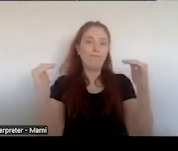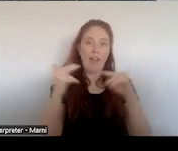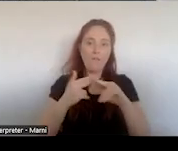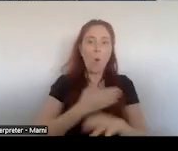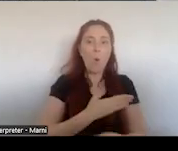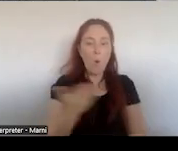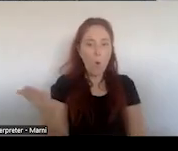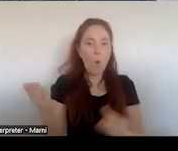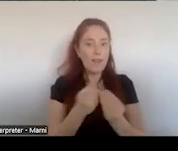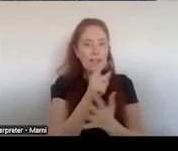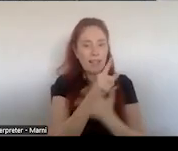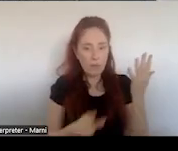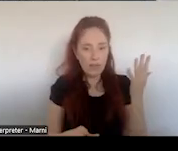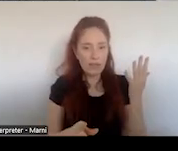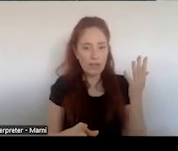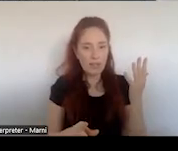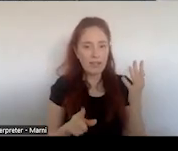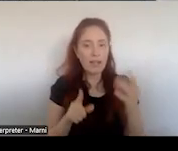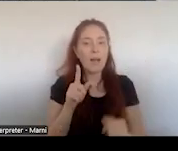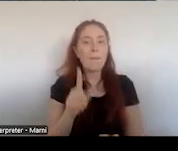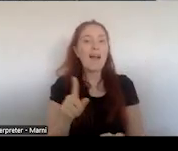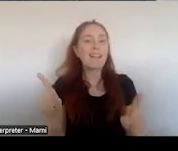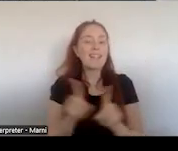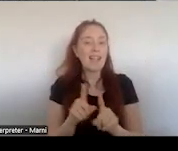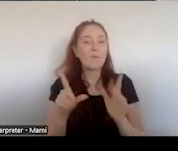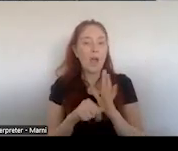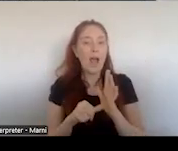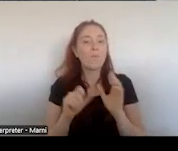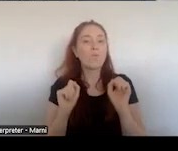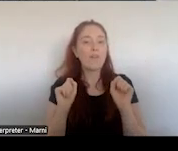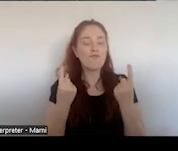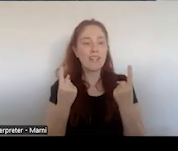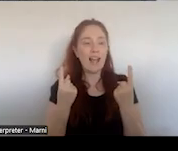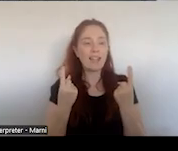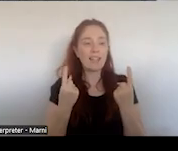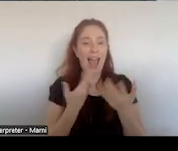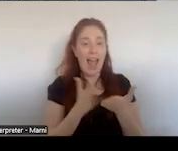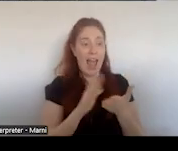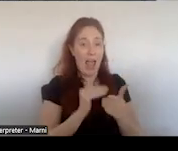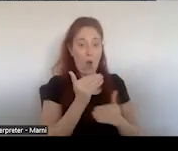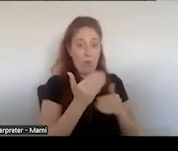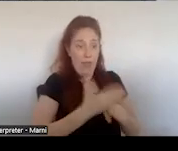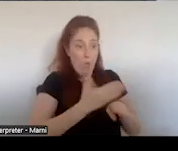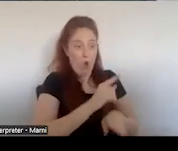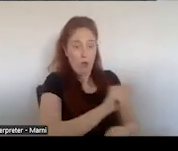our consultations that there are really diverse operating models in the different subsectors. As